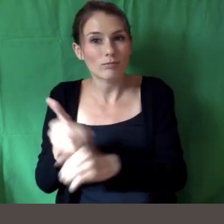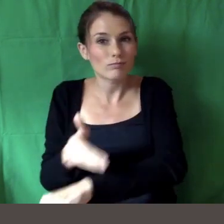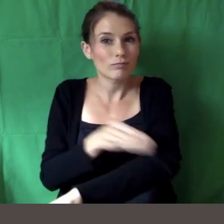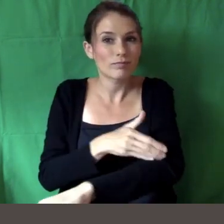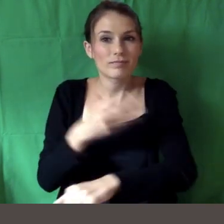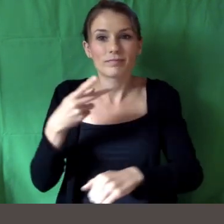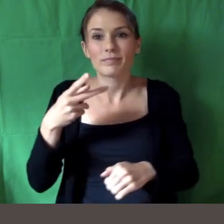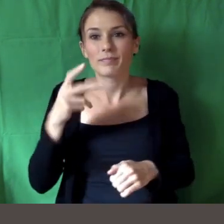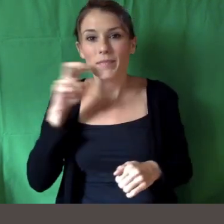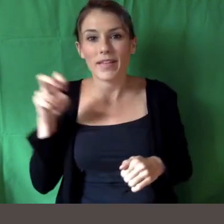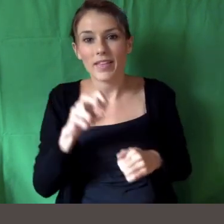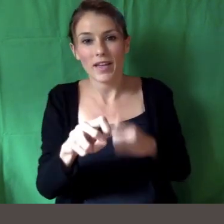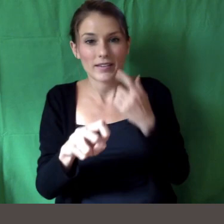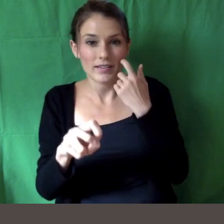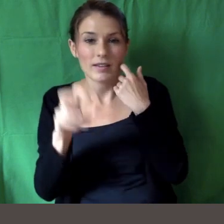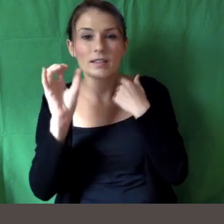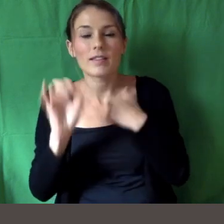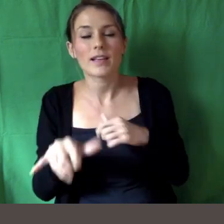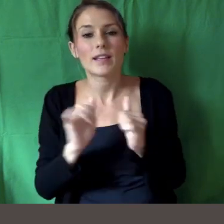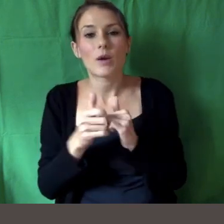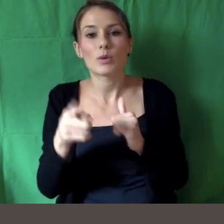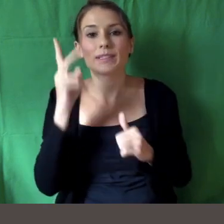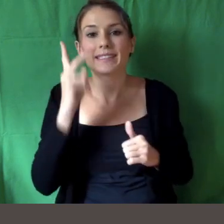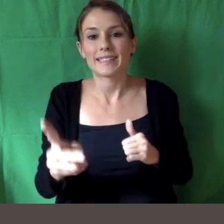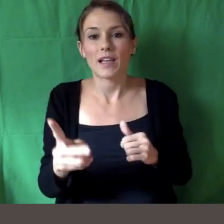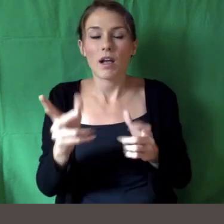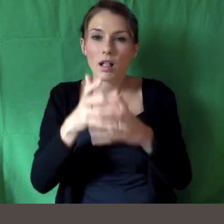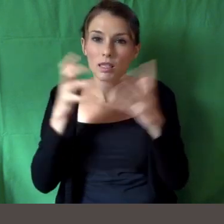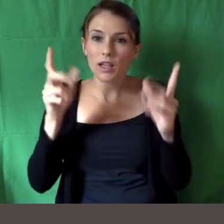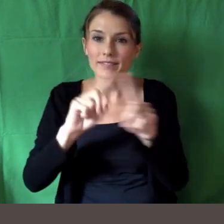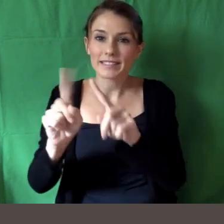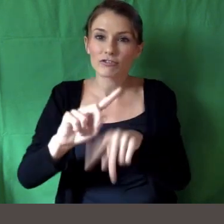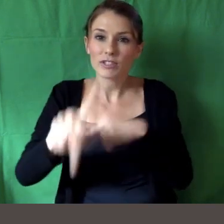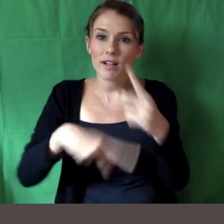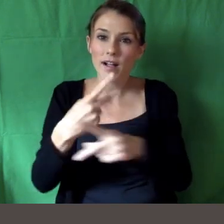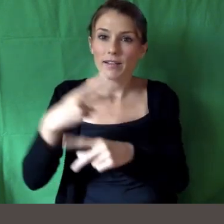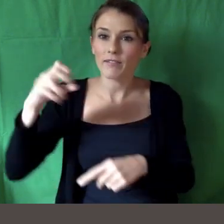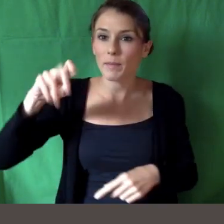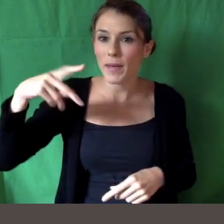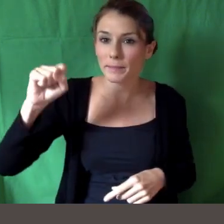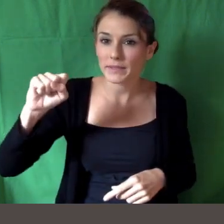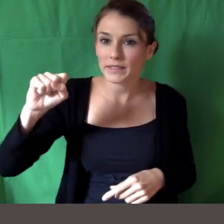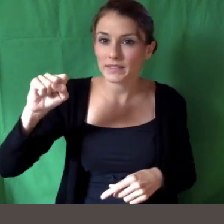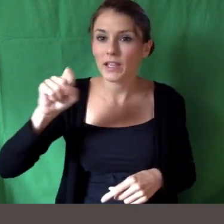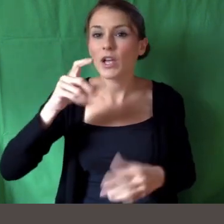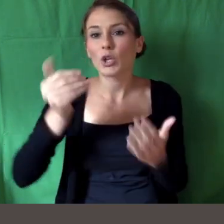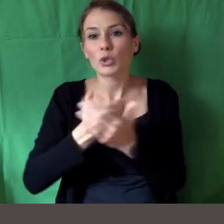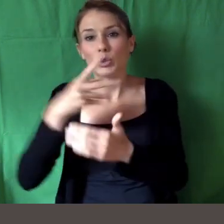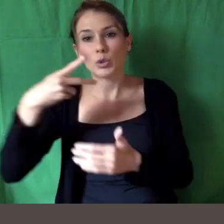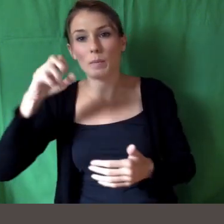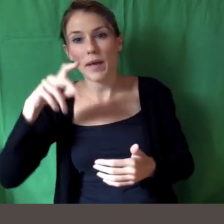And that's why you will see lots of different types of PEPs out there when new PEPs are still being written.